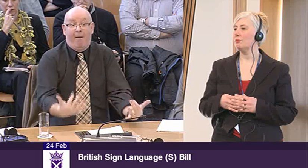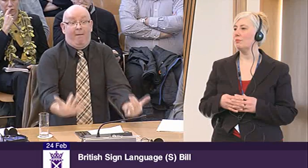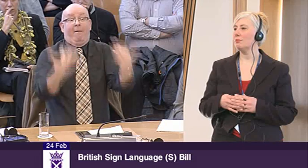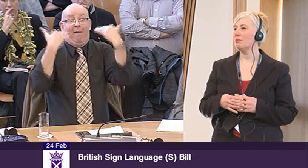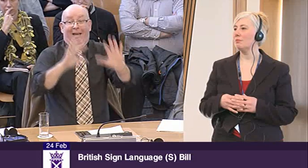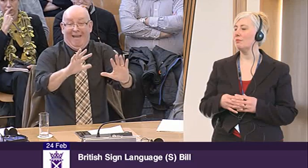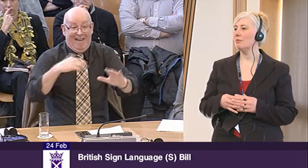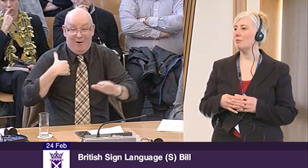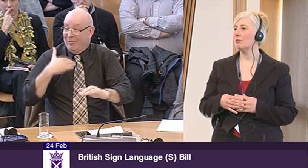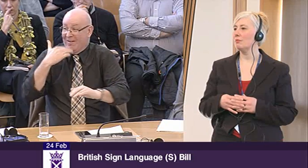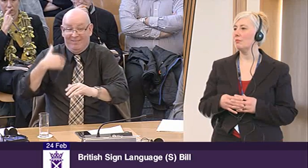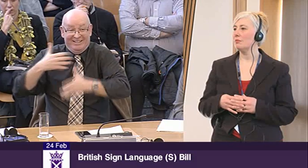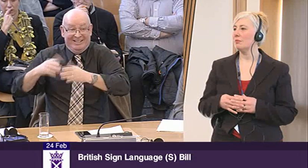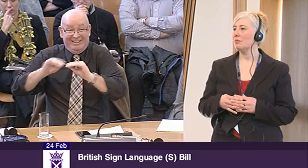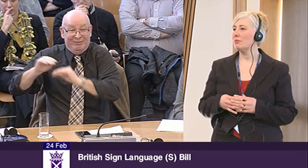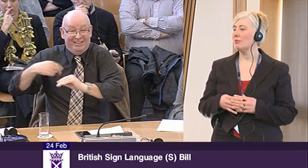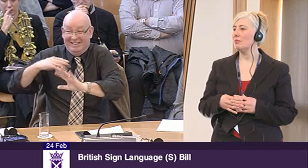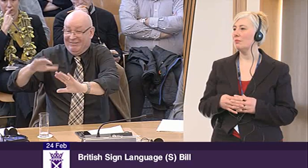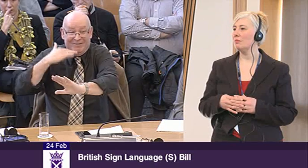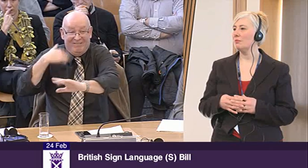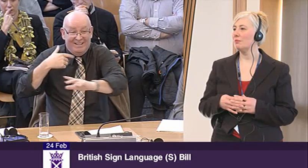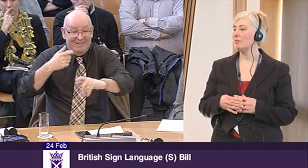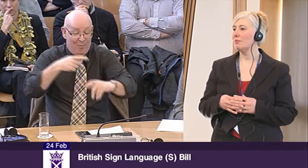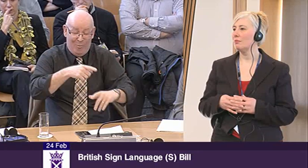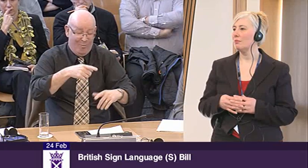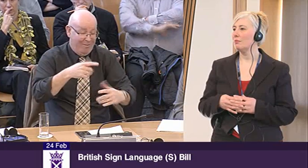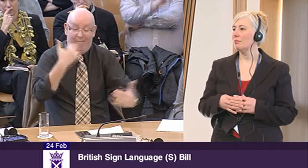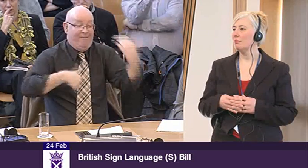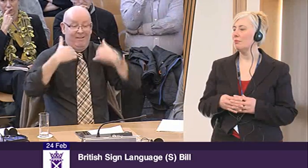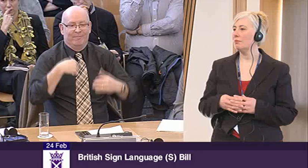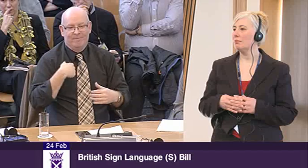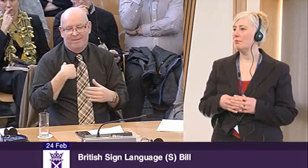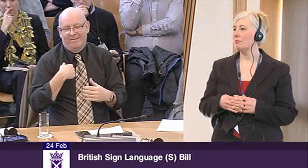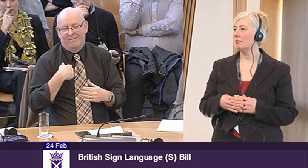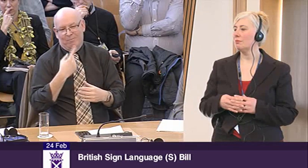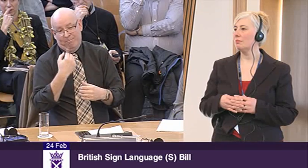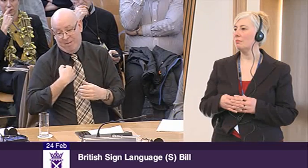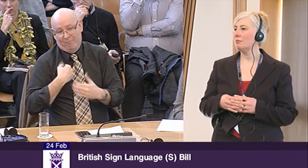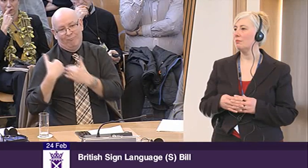the floodgates open. They did in a way, as a result of the BBC’s programme, but we